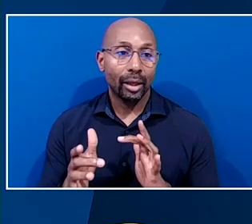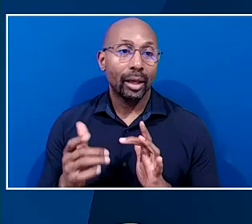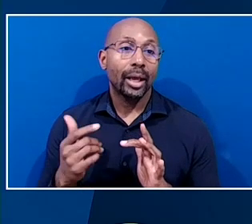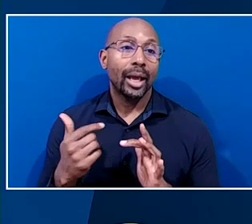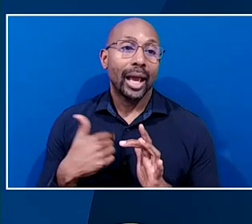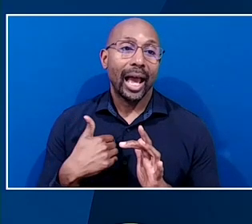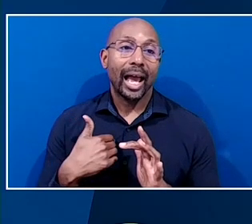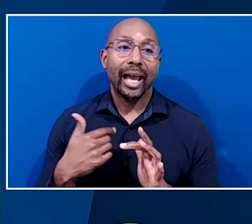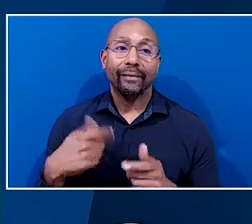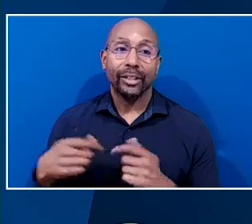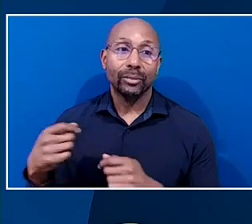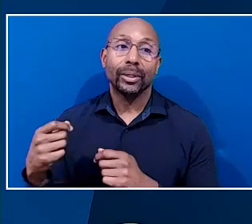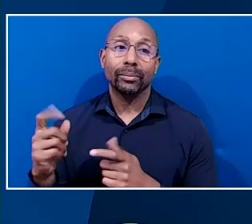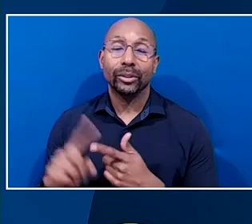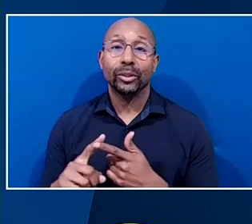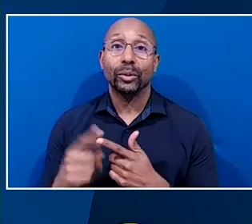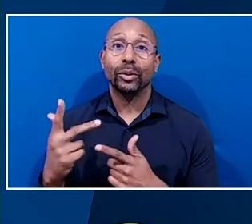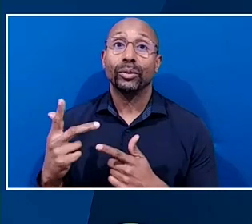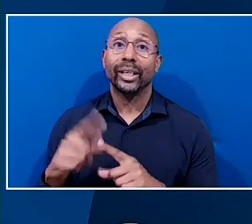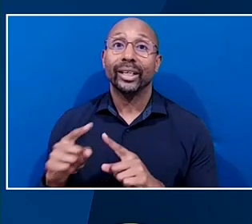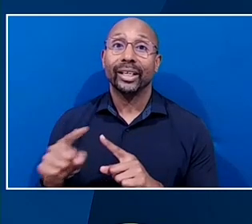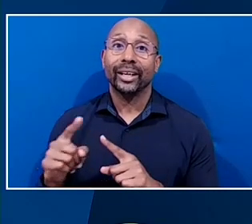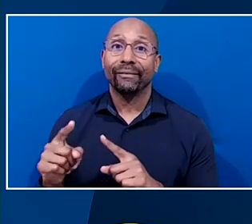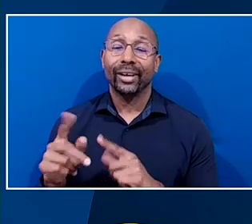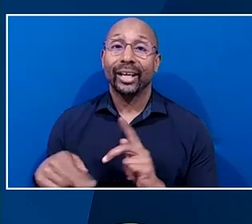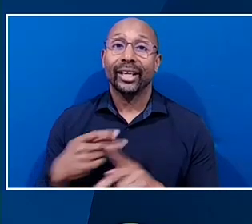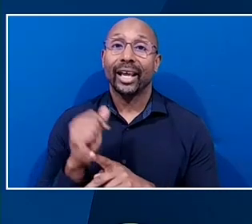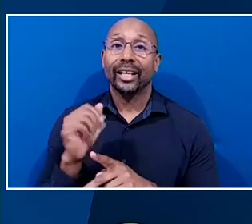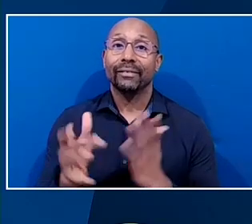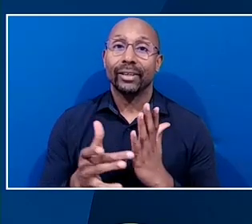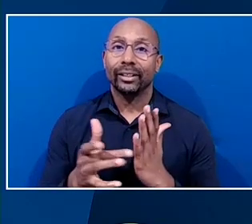Let us hope. Second, I would like to ask